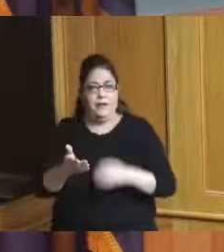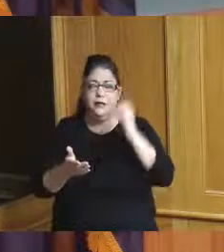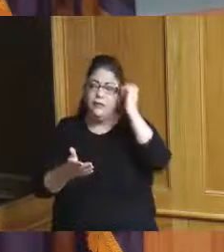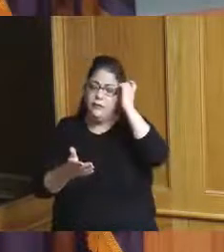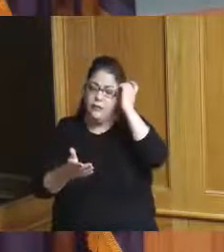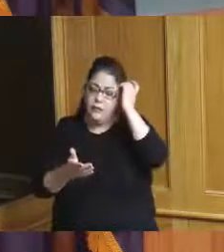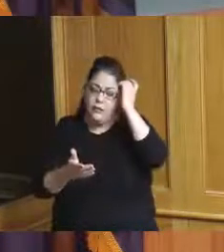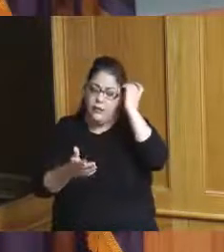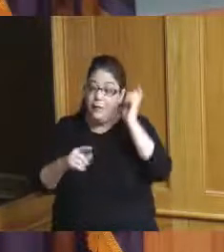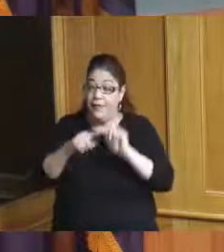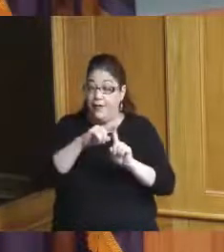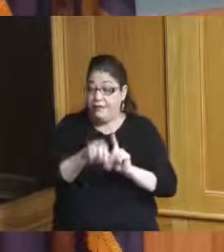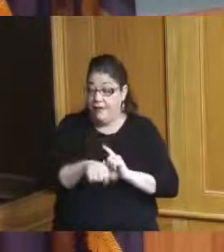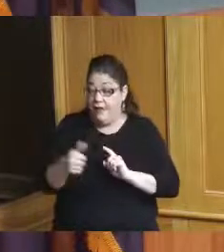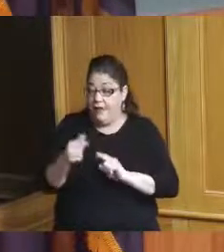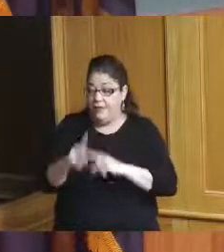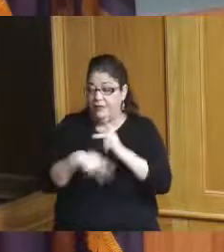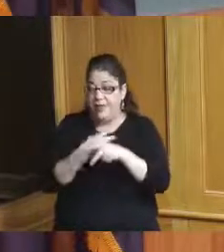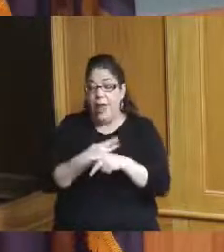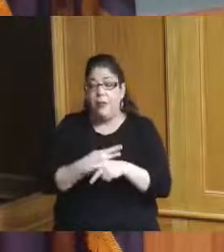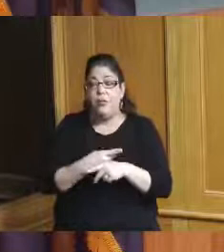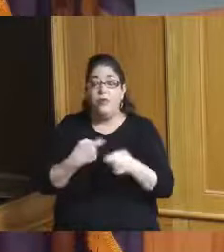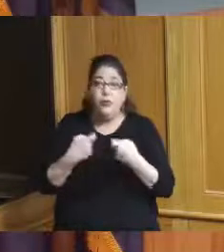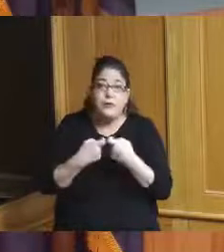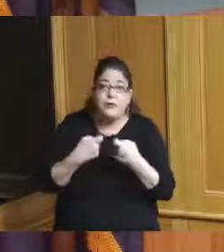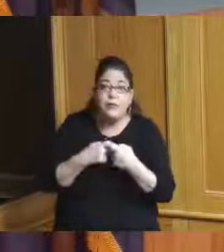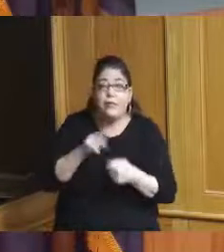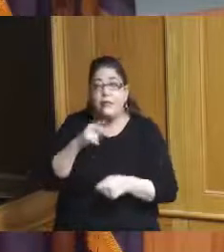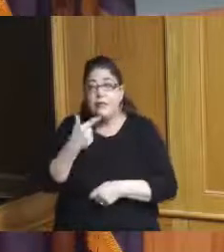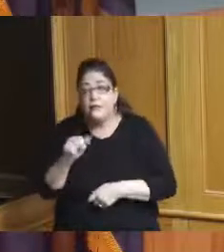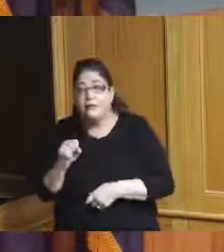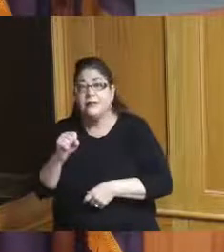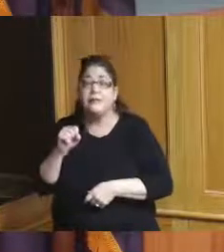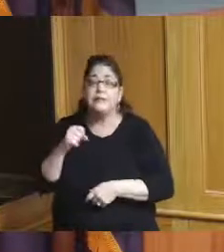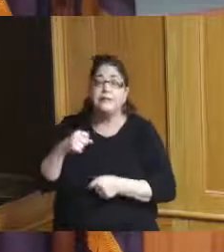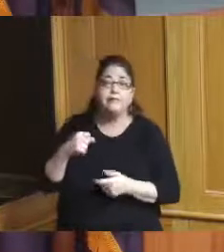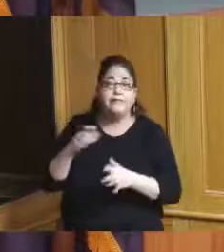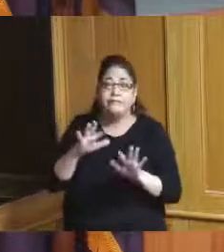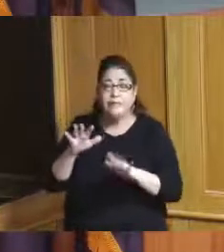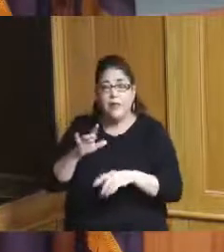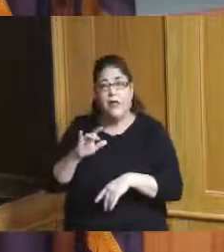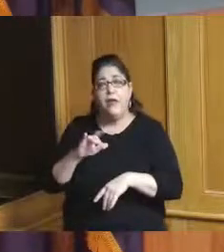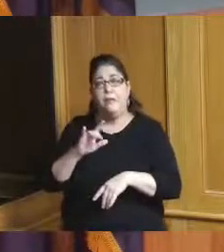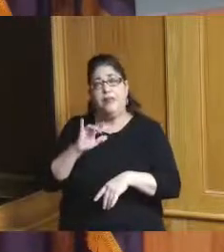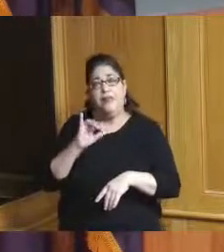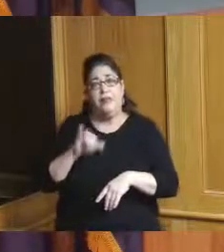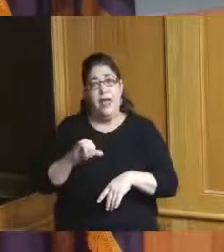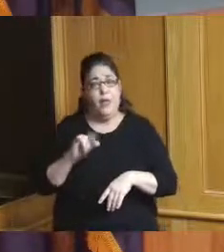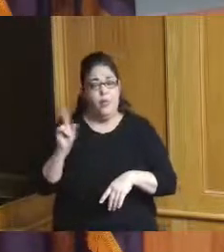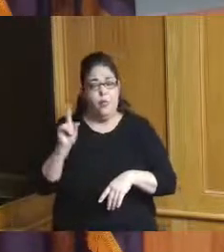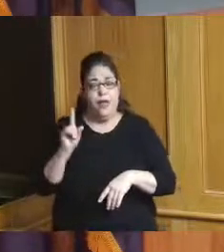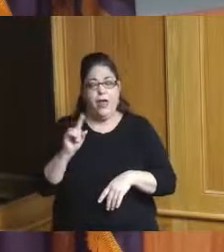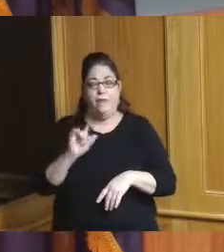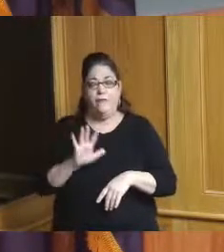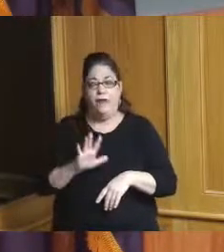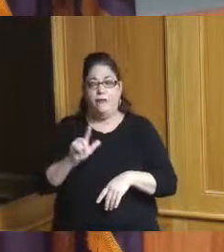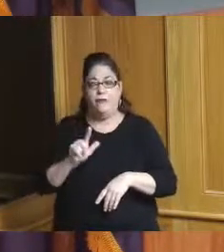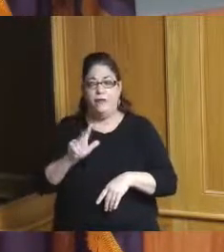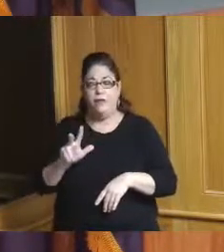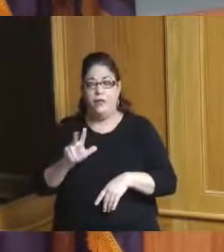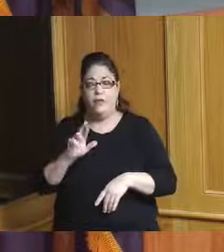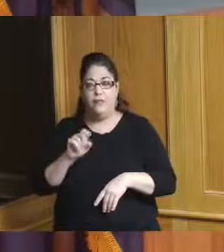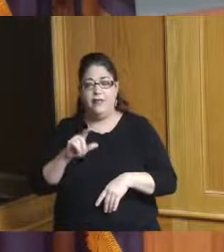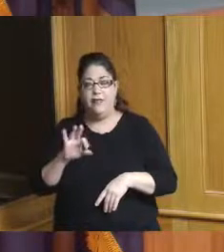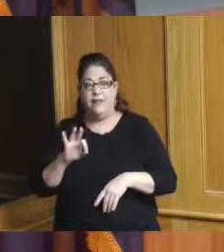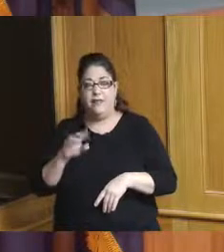other utilities but I was just thinking if it was some place our 513relief.org is doing great maybe